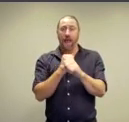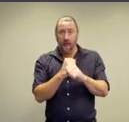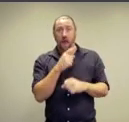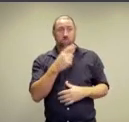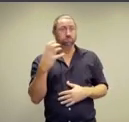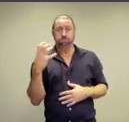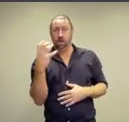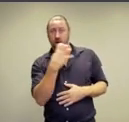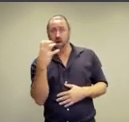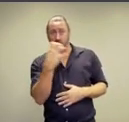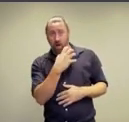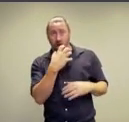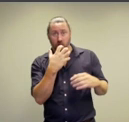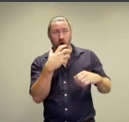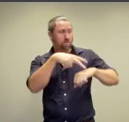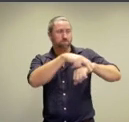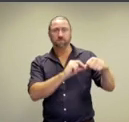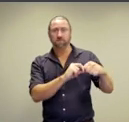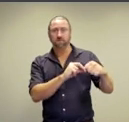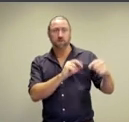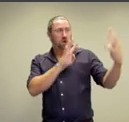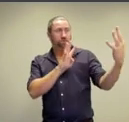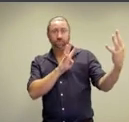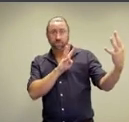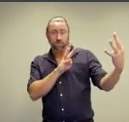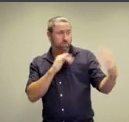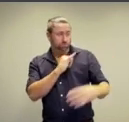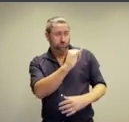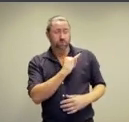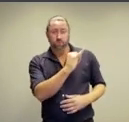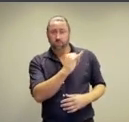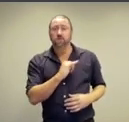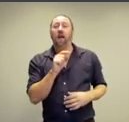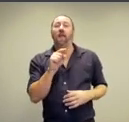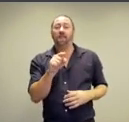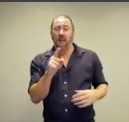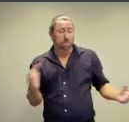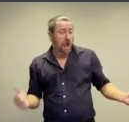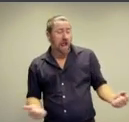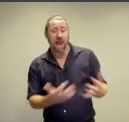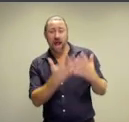tumultuous interaction with the California State Troopers